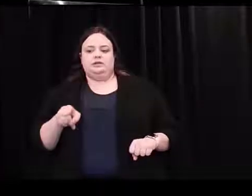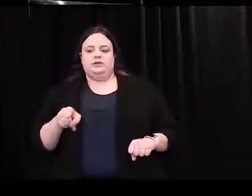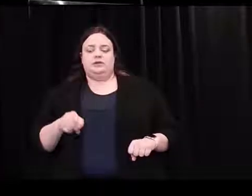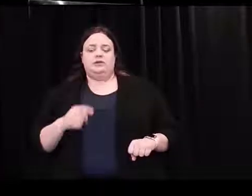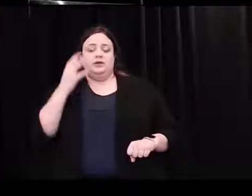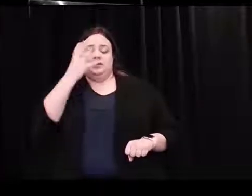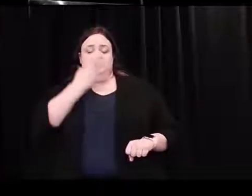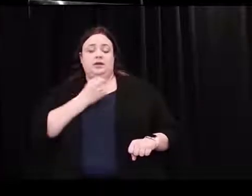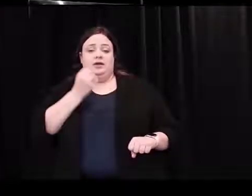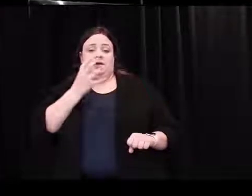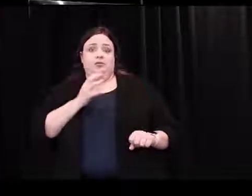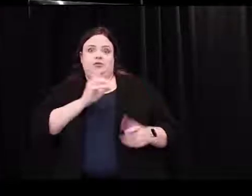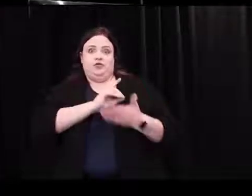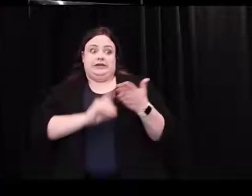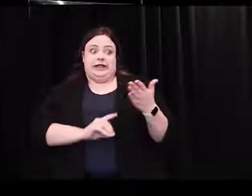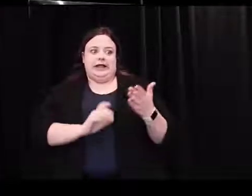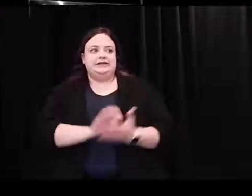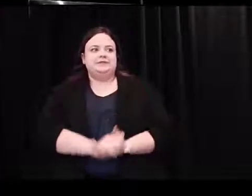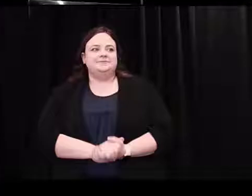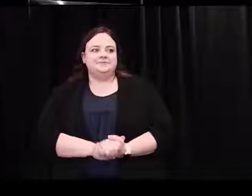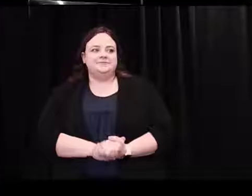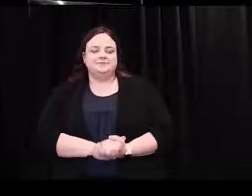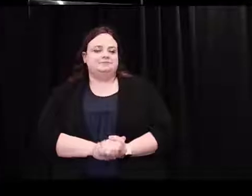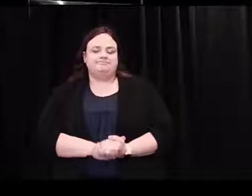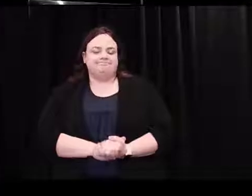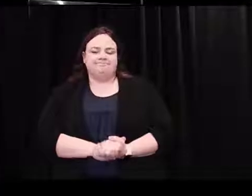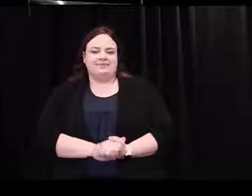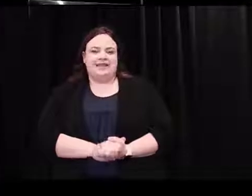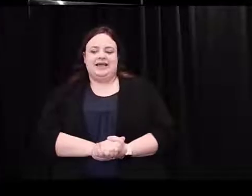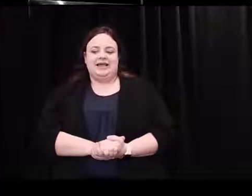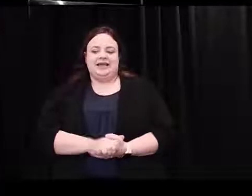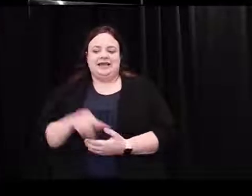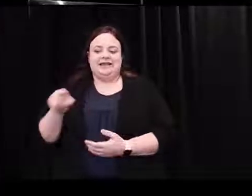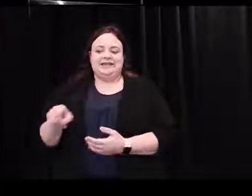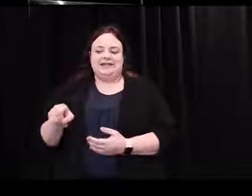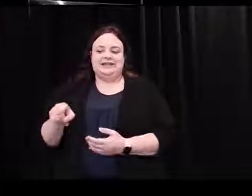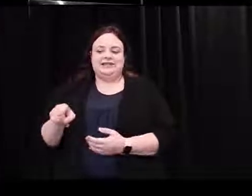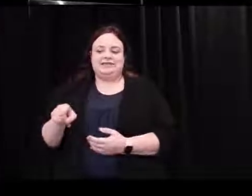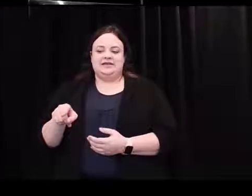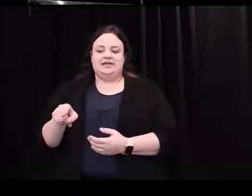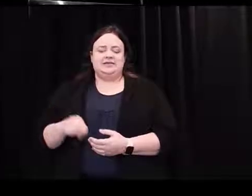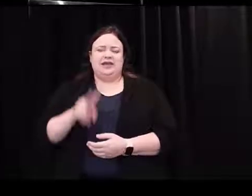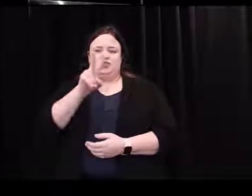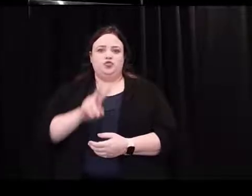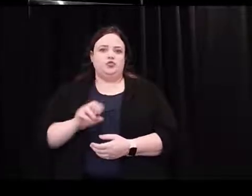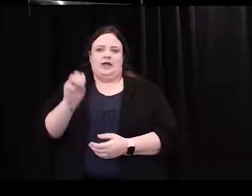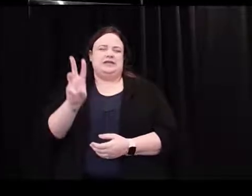design and no it was this is owing to the times it was this is like 2006 or something like that